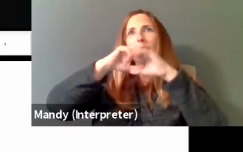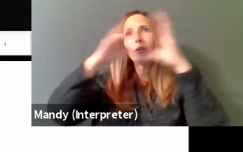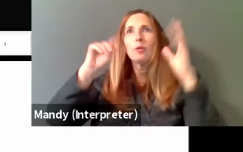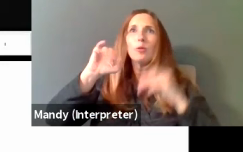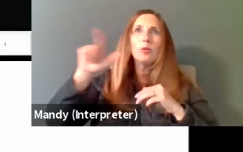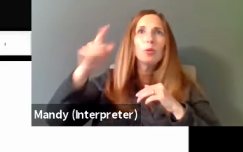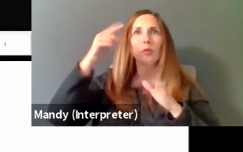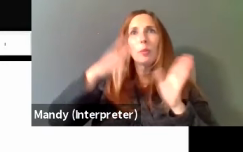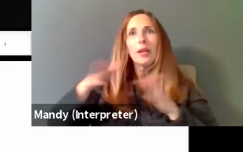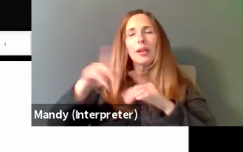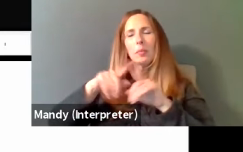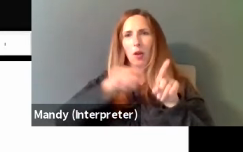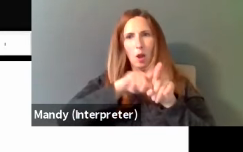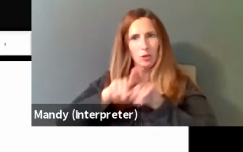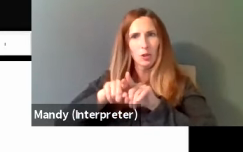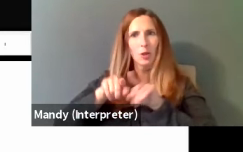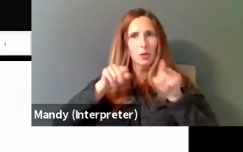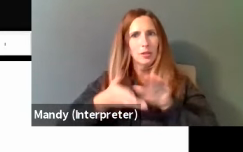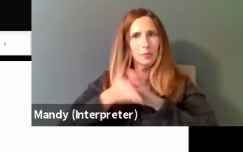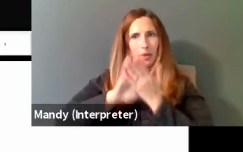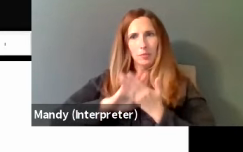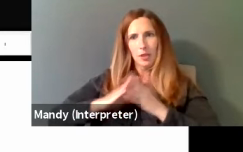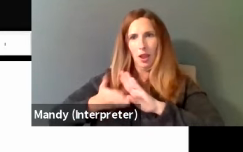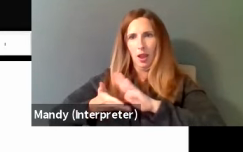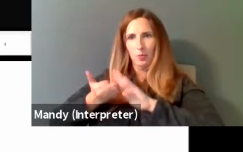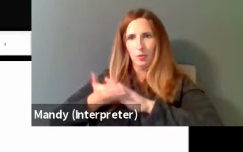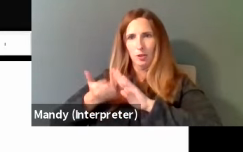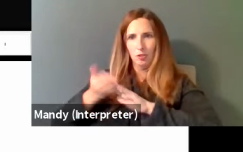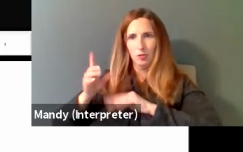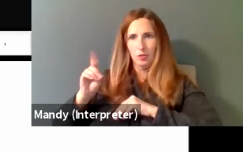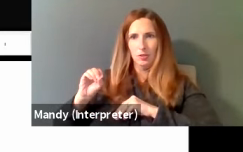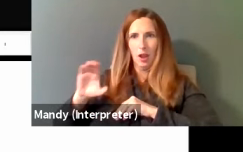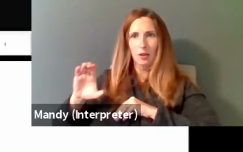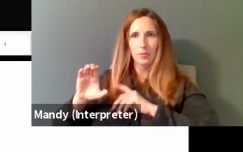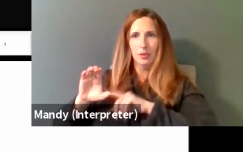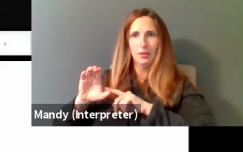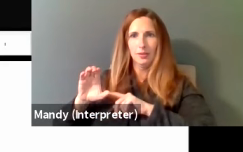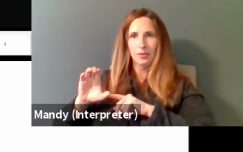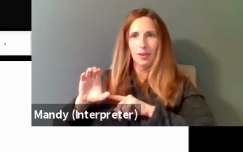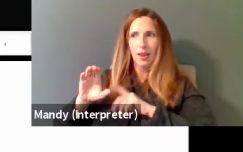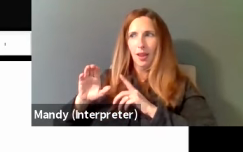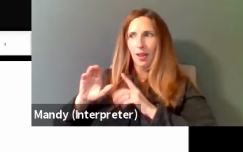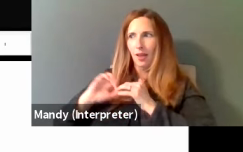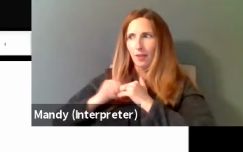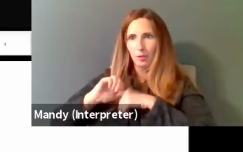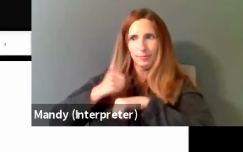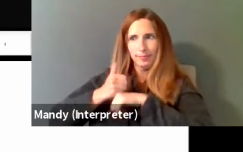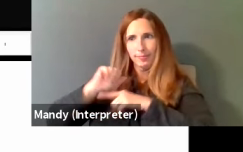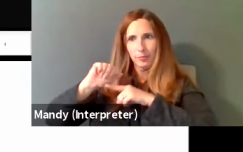it also becomes an operational document to set out training for your staff,